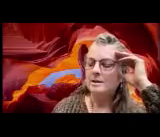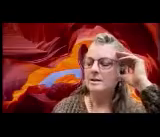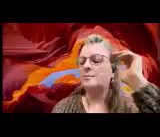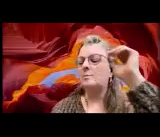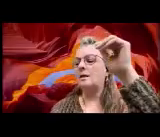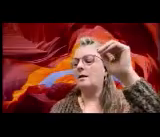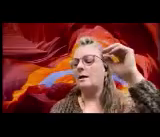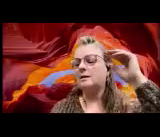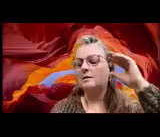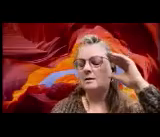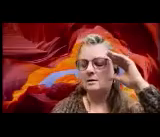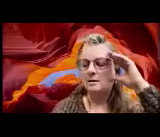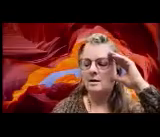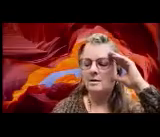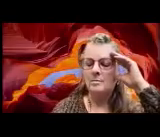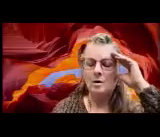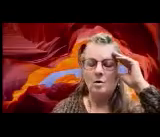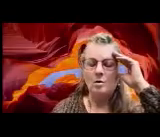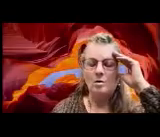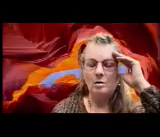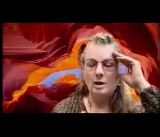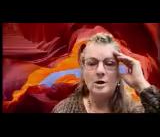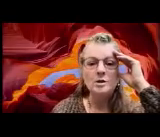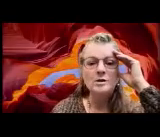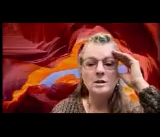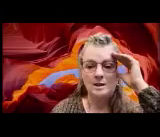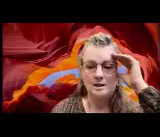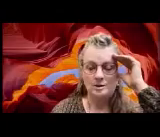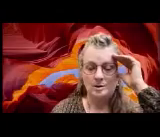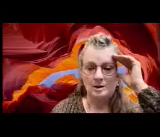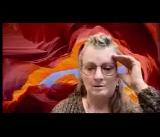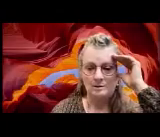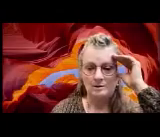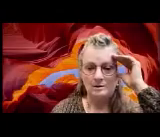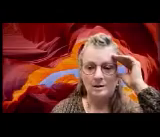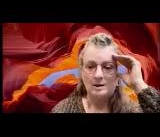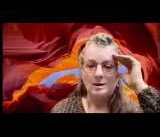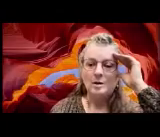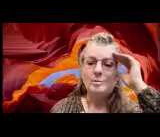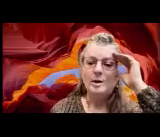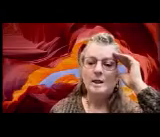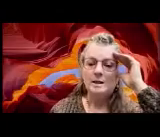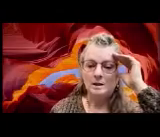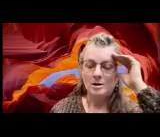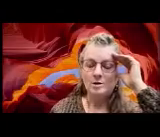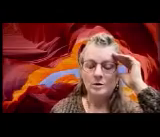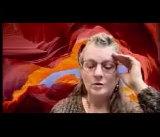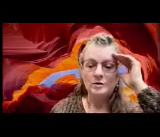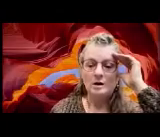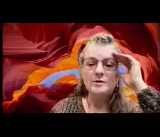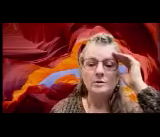is something that adults tell us about, but young girls also